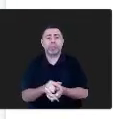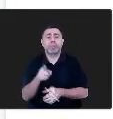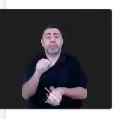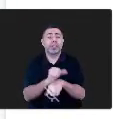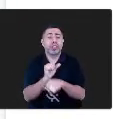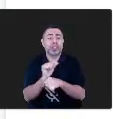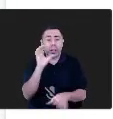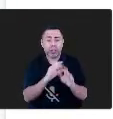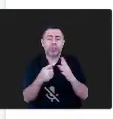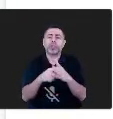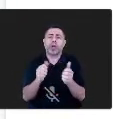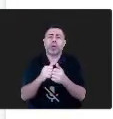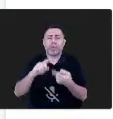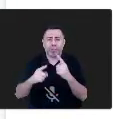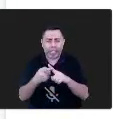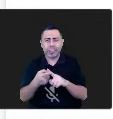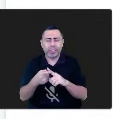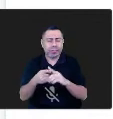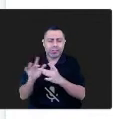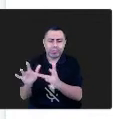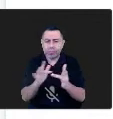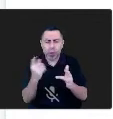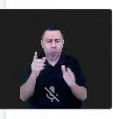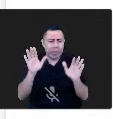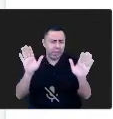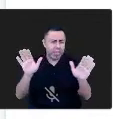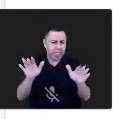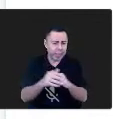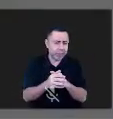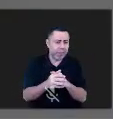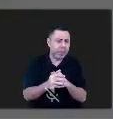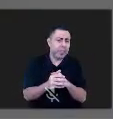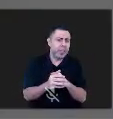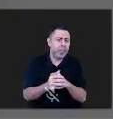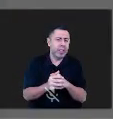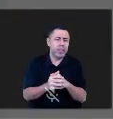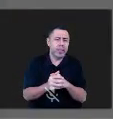or coaches is always a fantastic way right so let's talk about the main force skills oh what